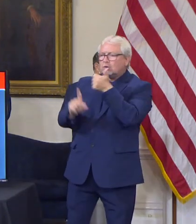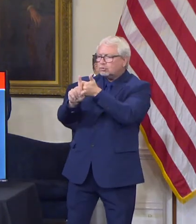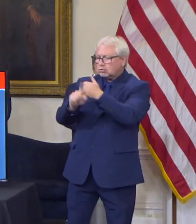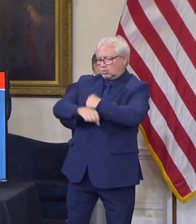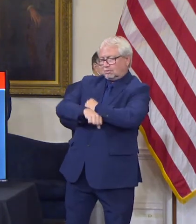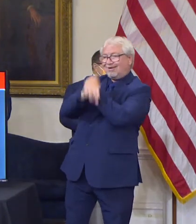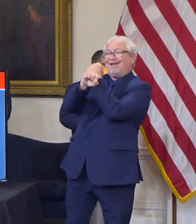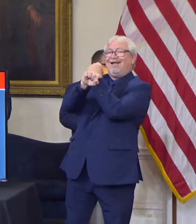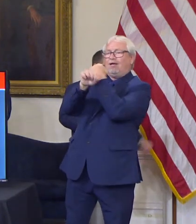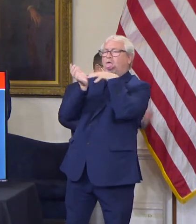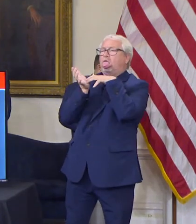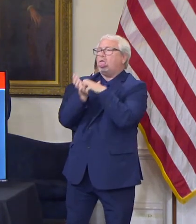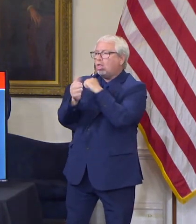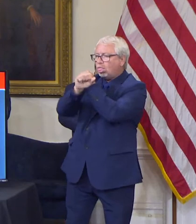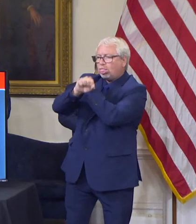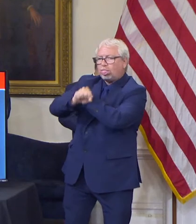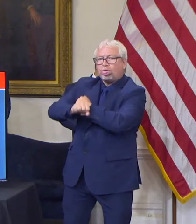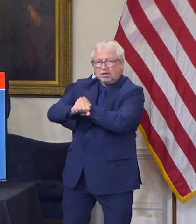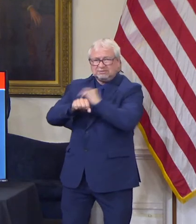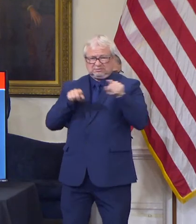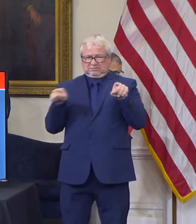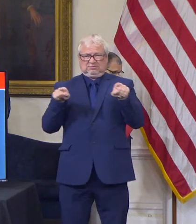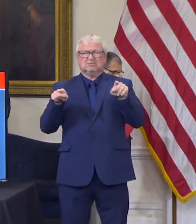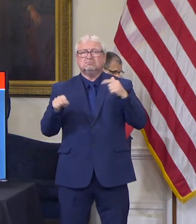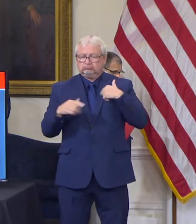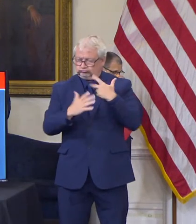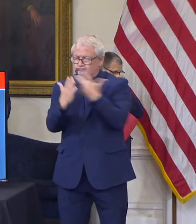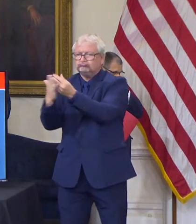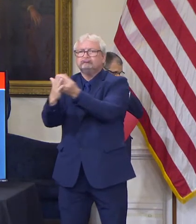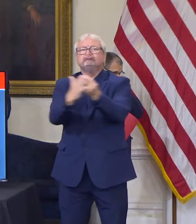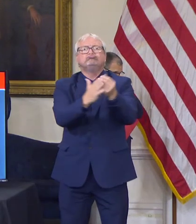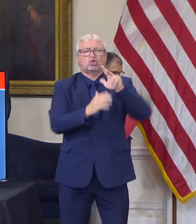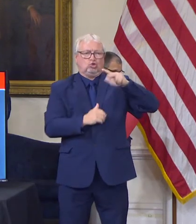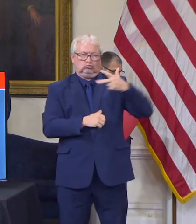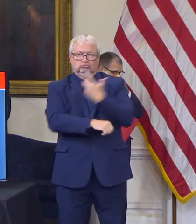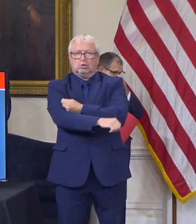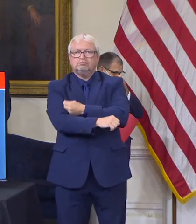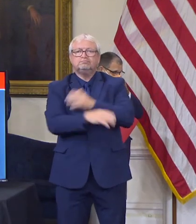As of today, the state of Maryland has already administered over 78,000 booster shots.